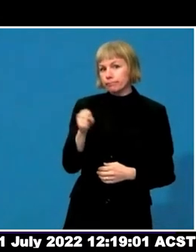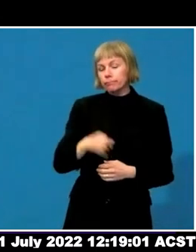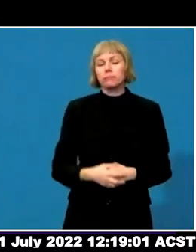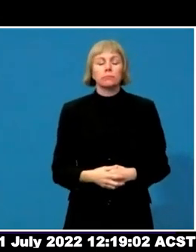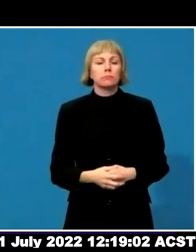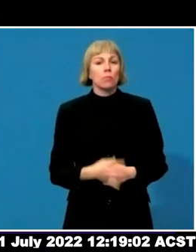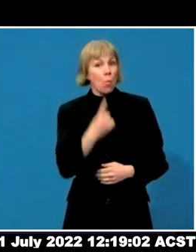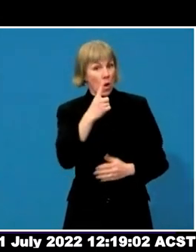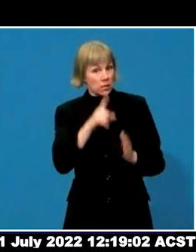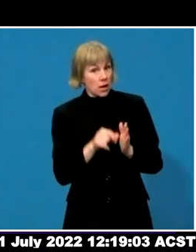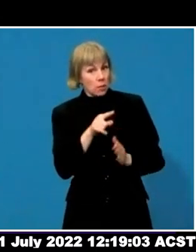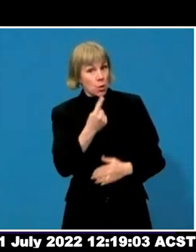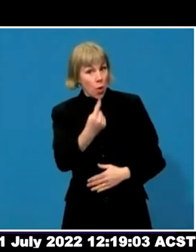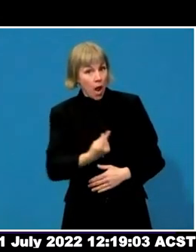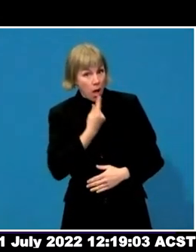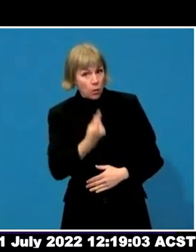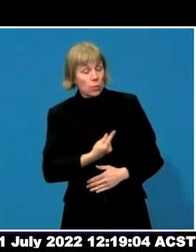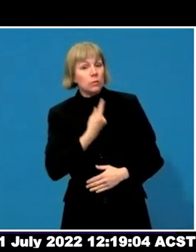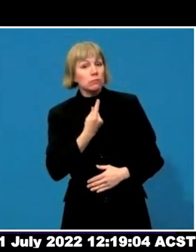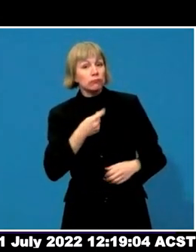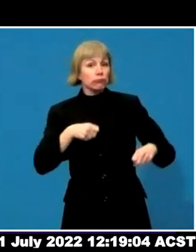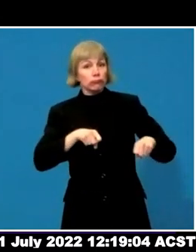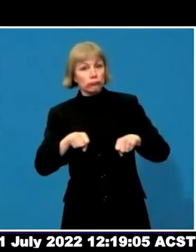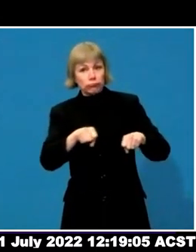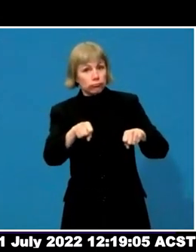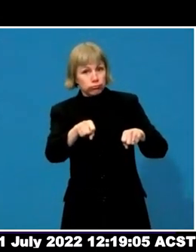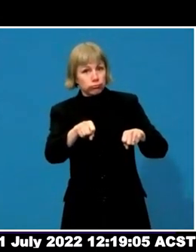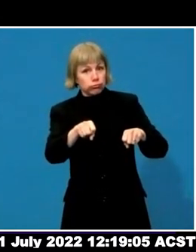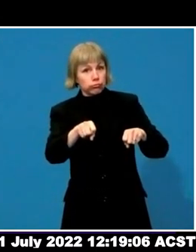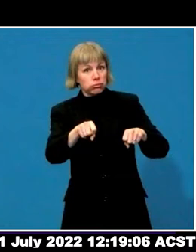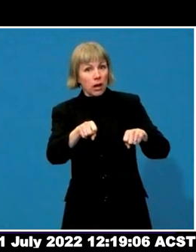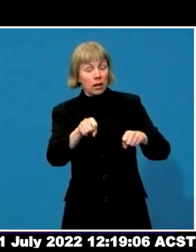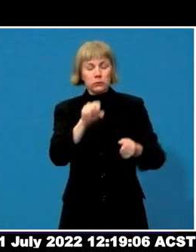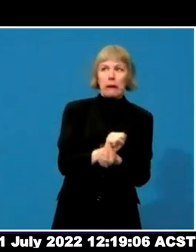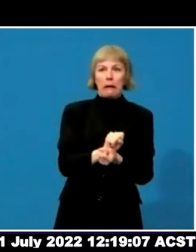Yeah. MS TARRAGO: But lucky family had come past. Yeah. MS TARRAGO: And what did they do?